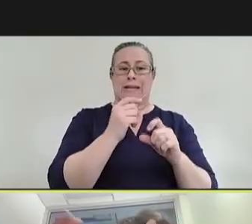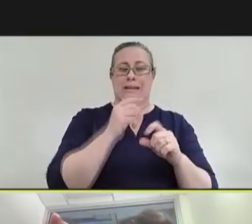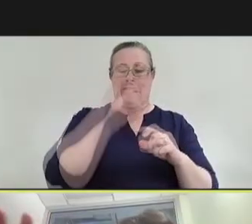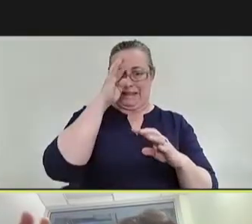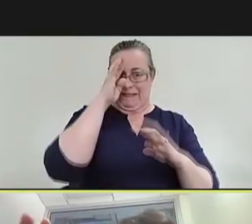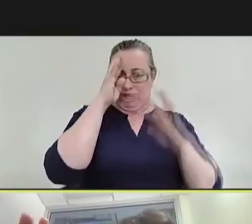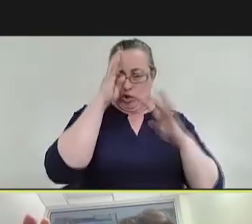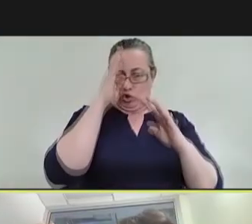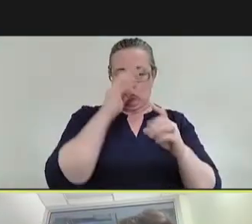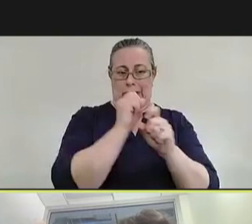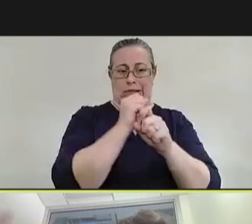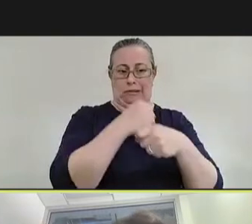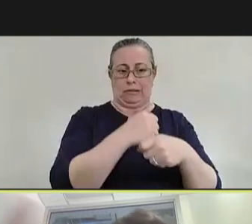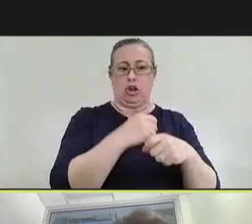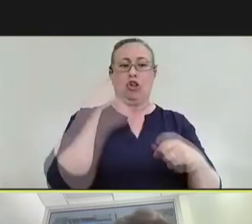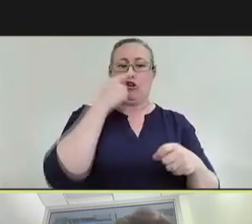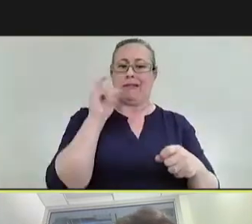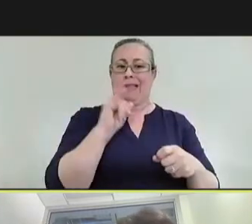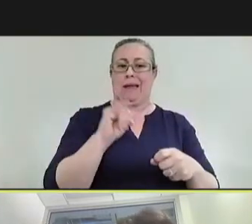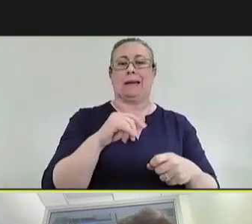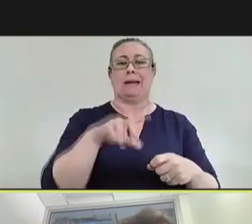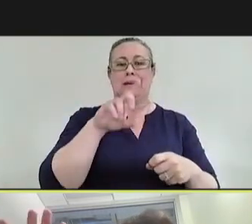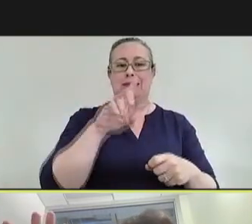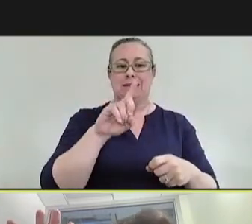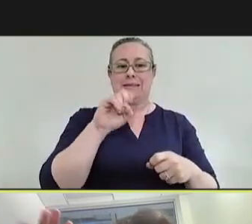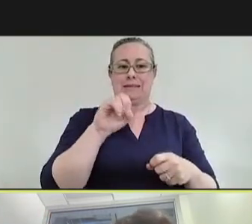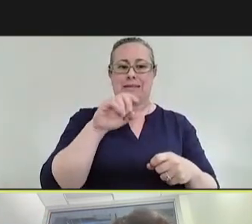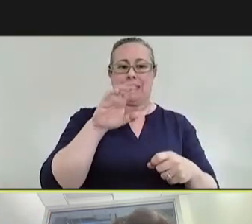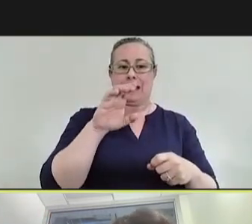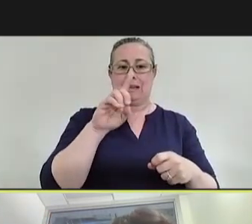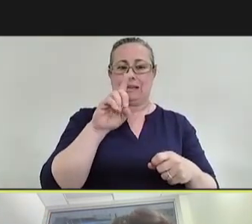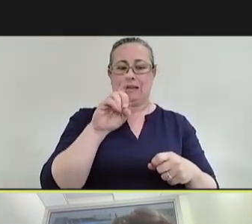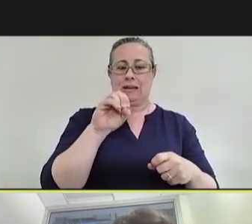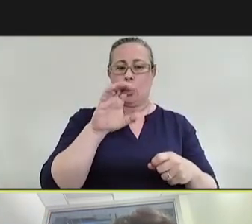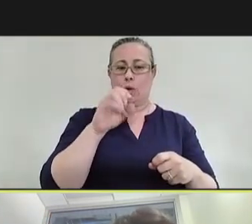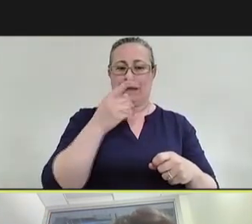icosahedron, right? Generates this backbone on the left, use protein MPNN to design interfaces